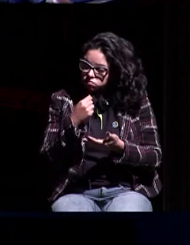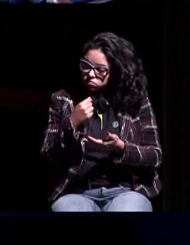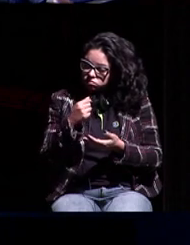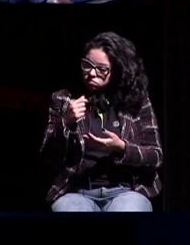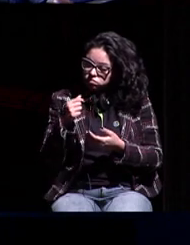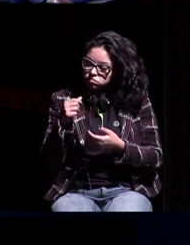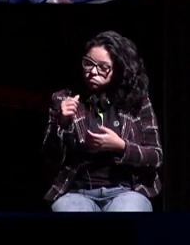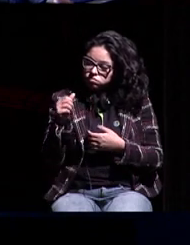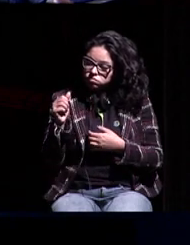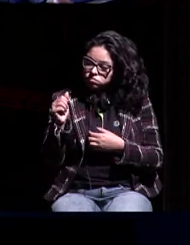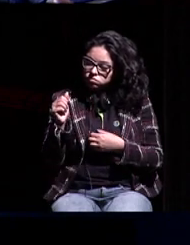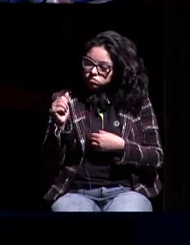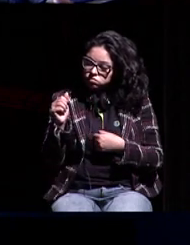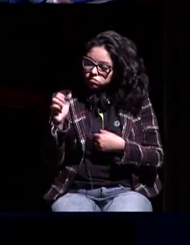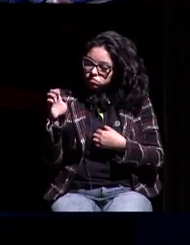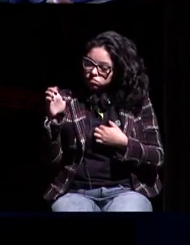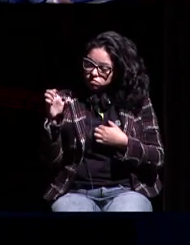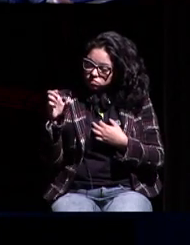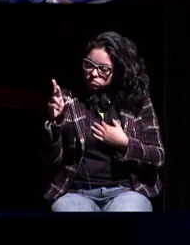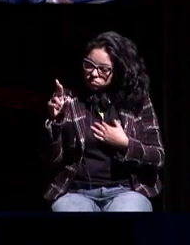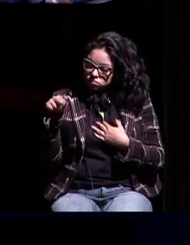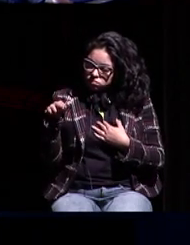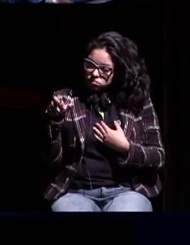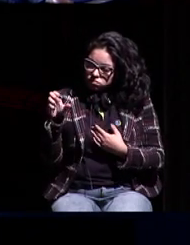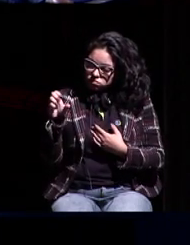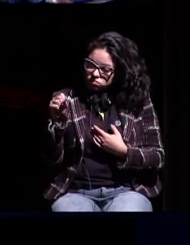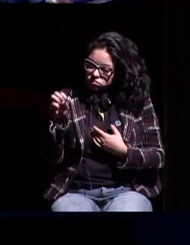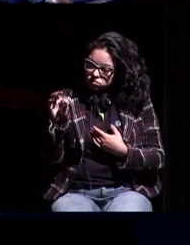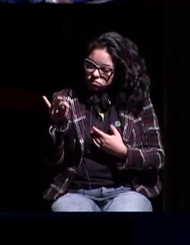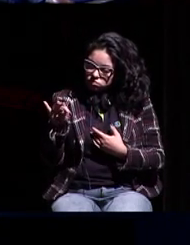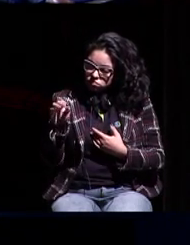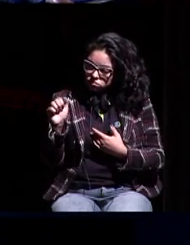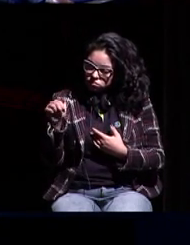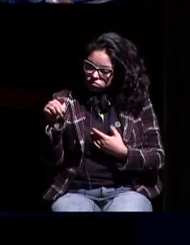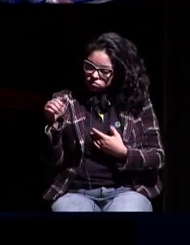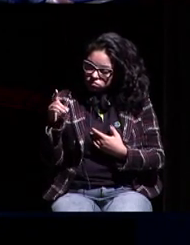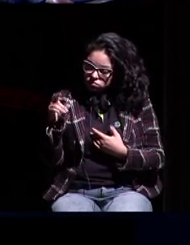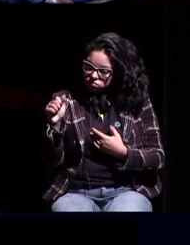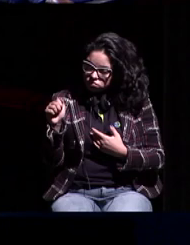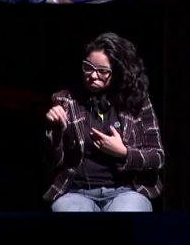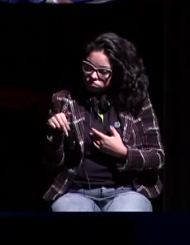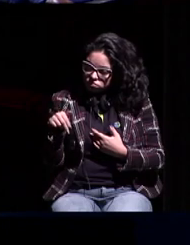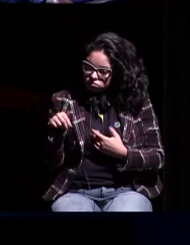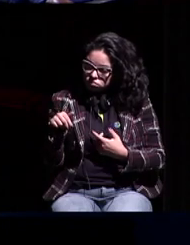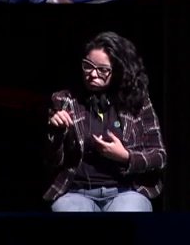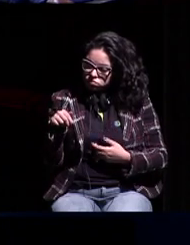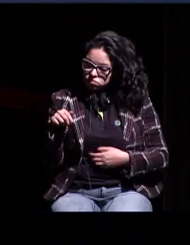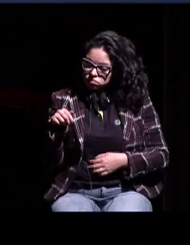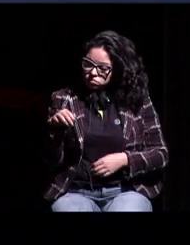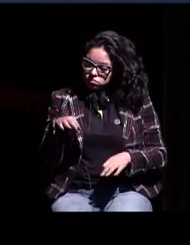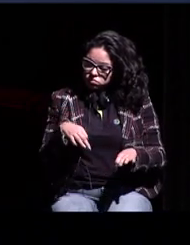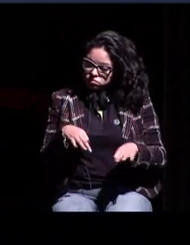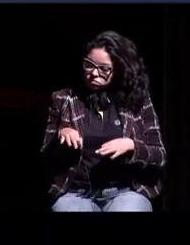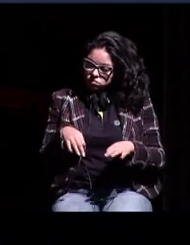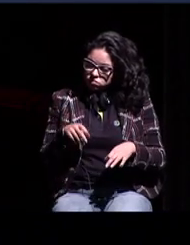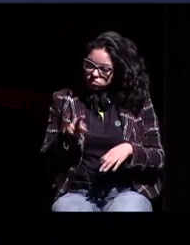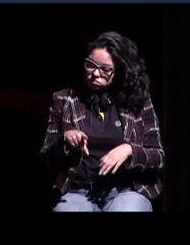Ernest is coordinator with the Albasud studies center and professor at the University de Barcelona.